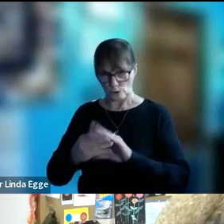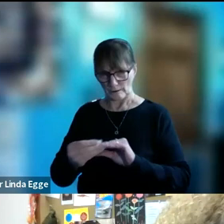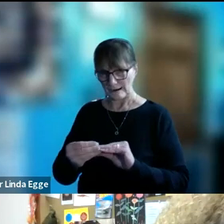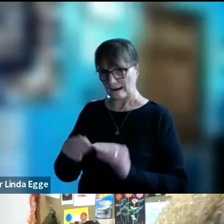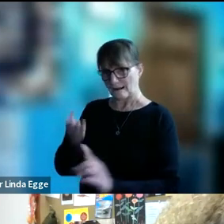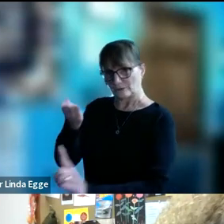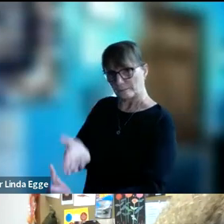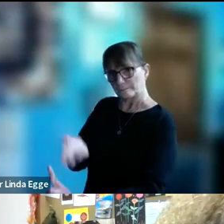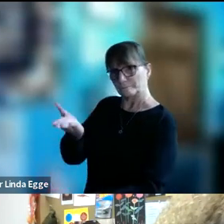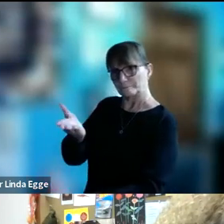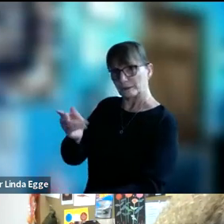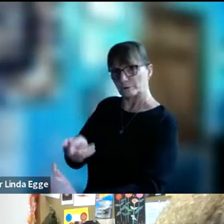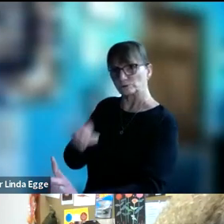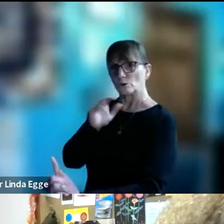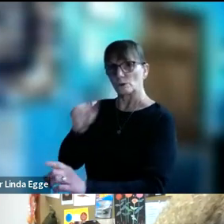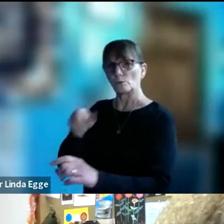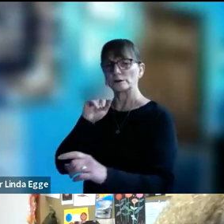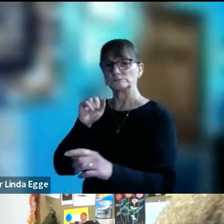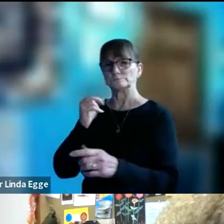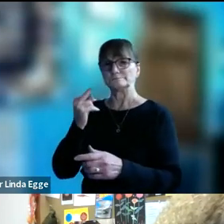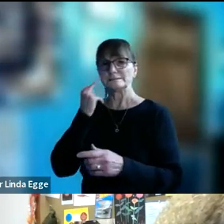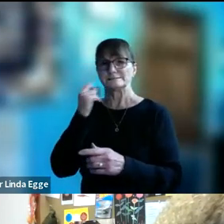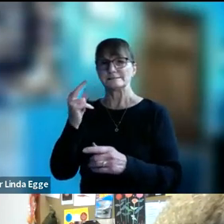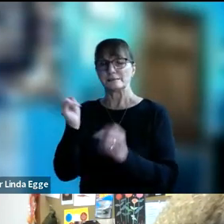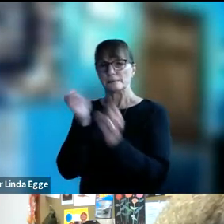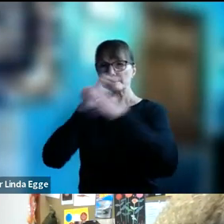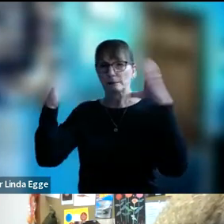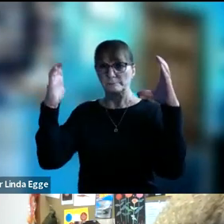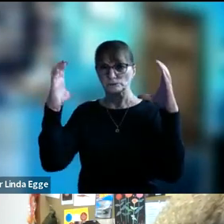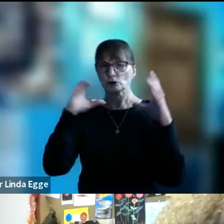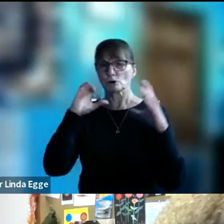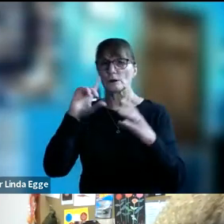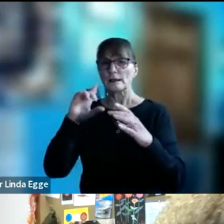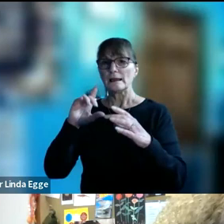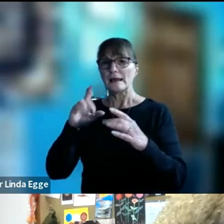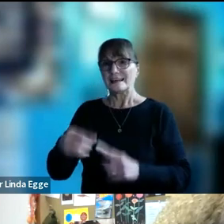We wanna see the bigger picture, especially with mental health because again it's not something